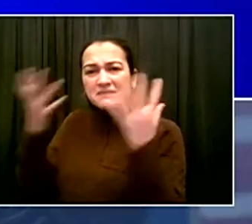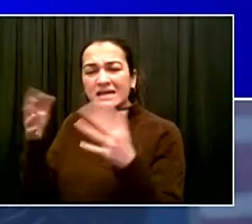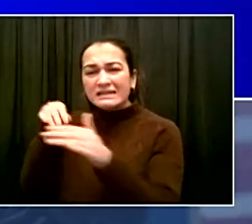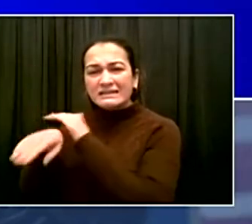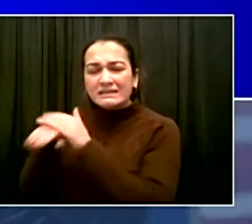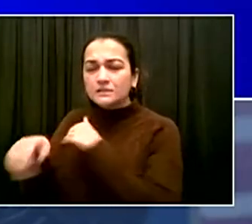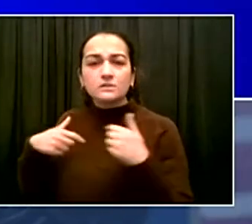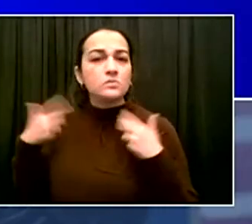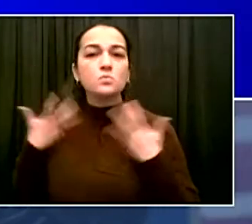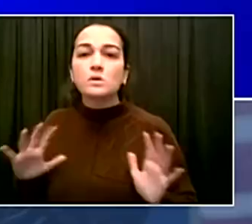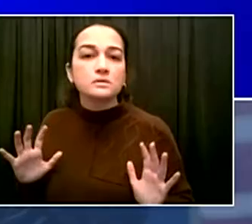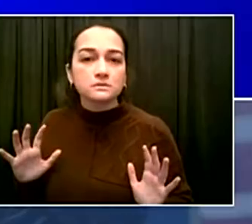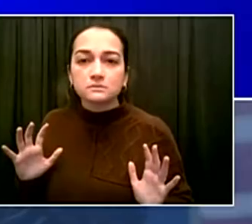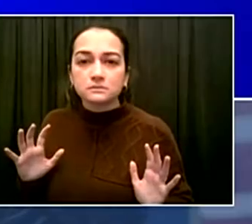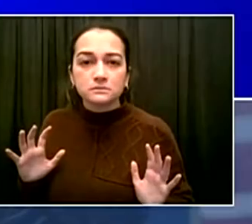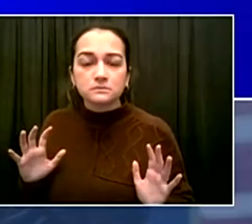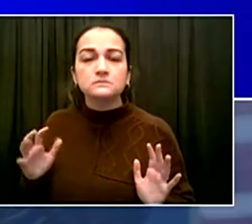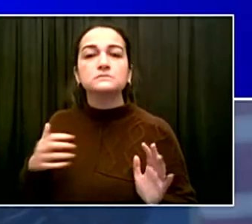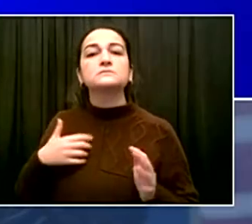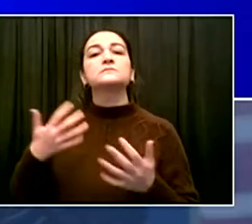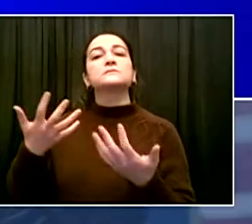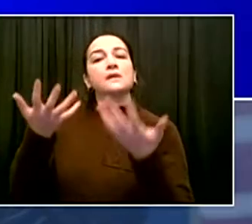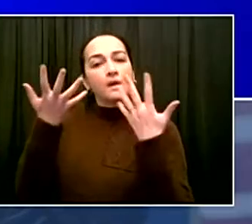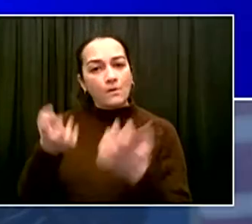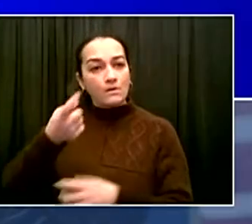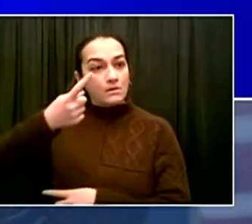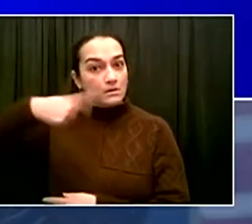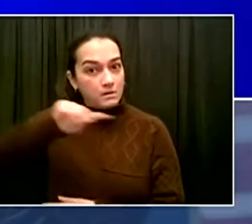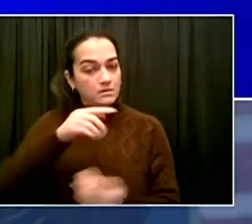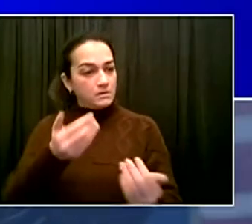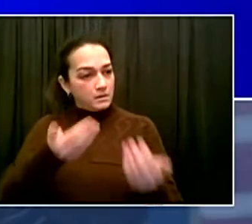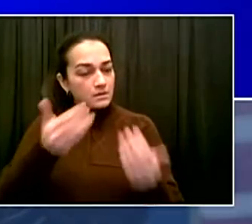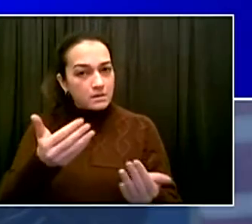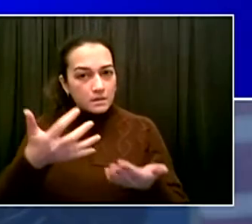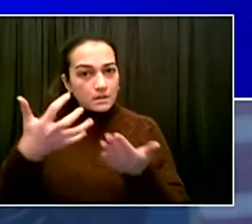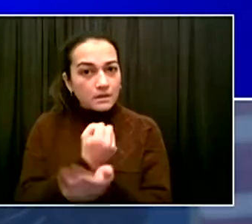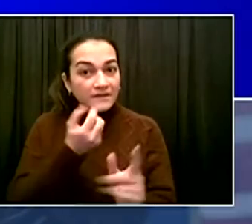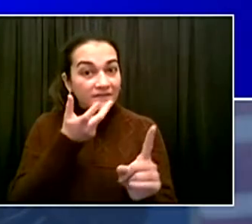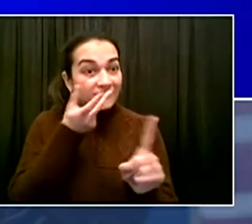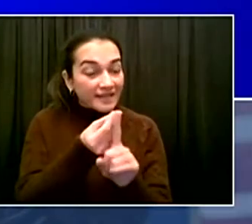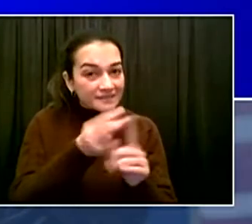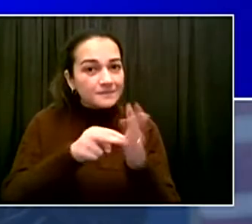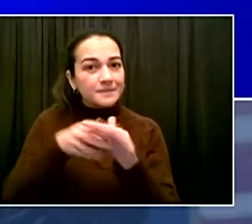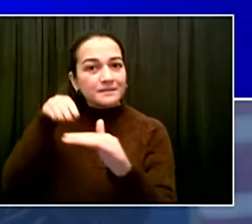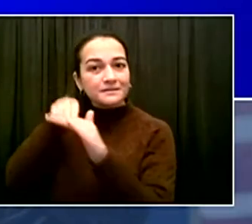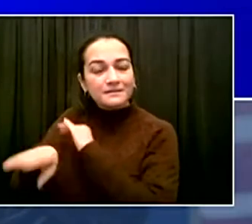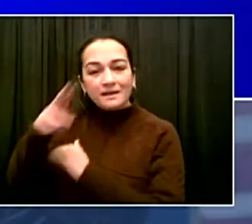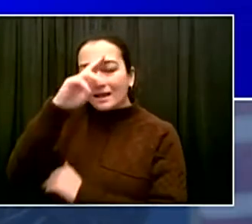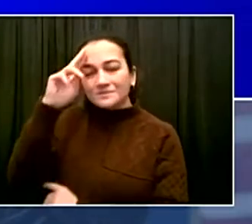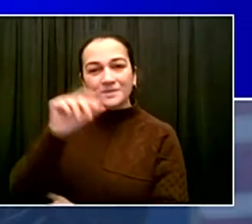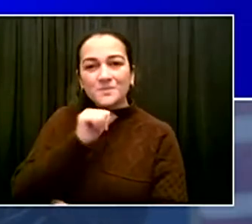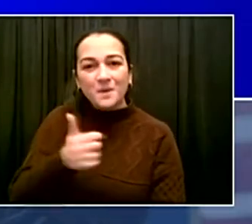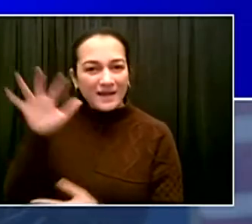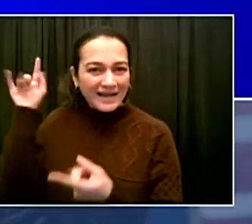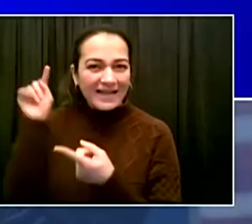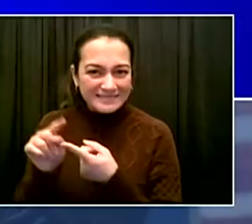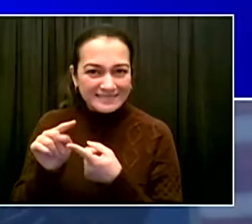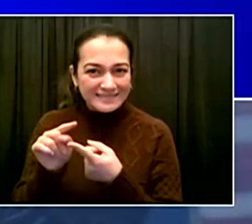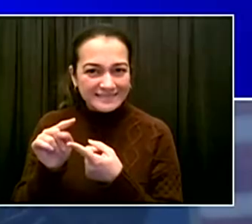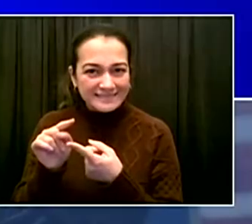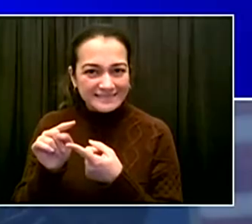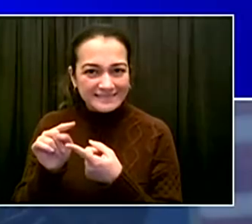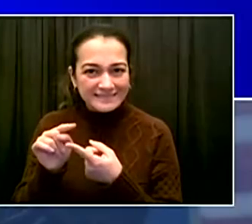IT IS THE WAY PEOPLE TALK